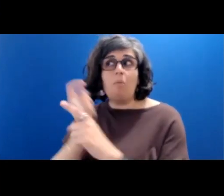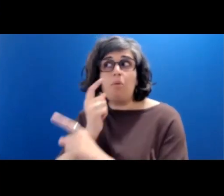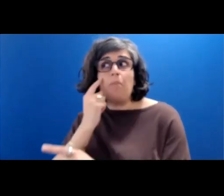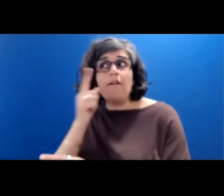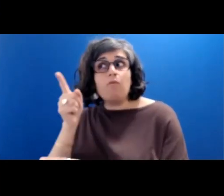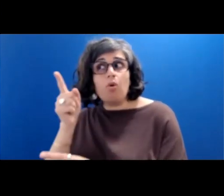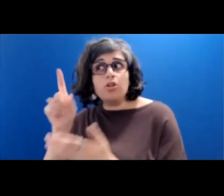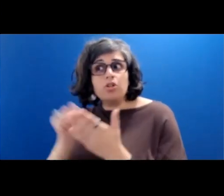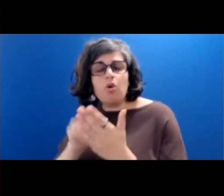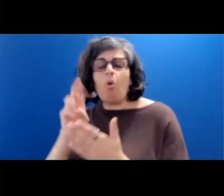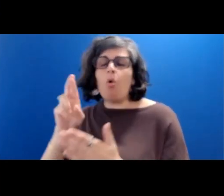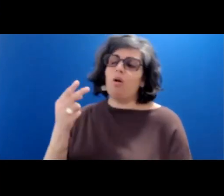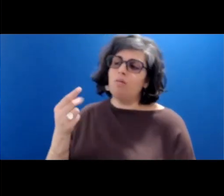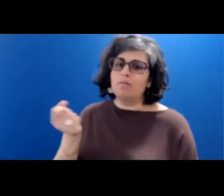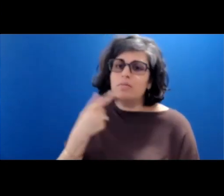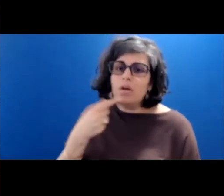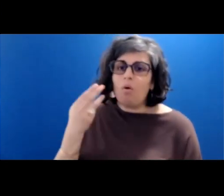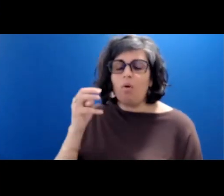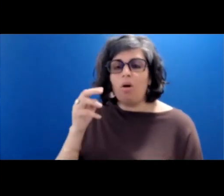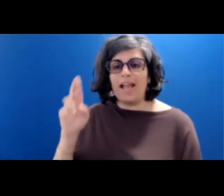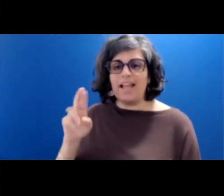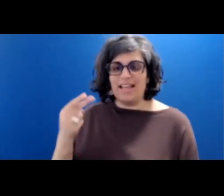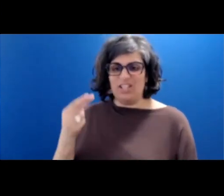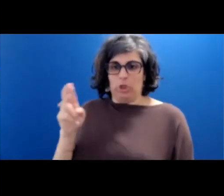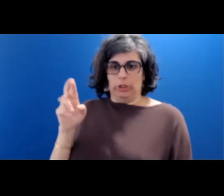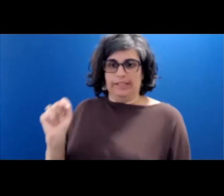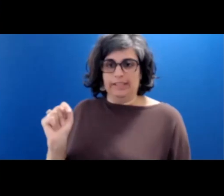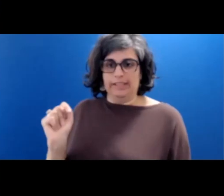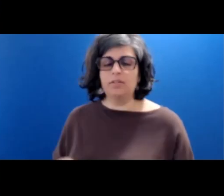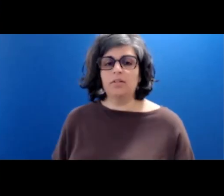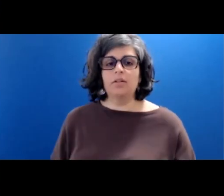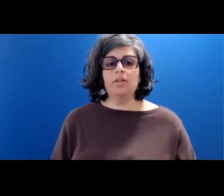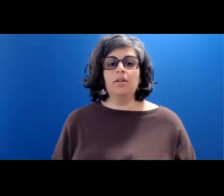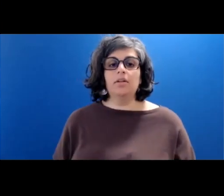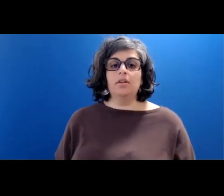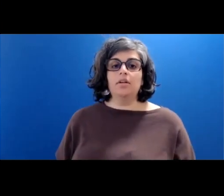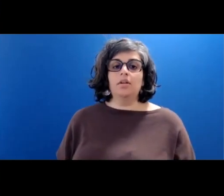Now that is rightfully, I think, seen as an archaic model.